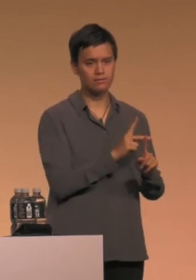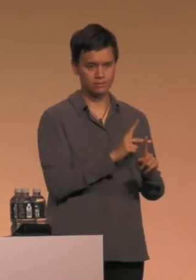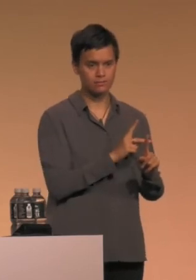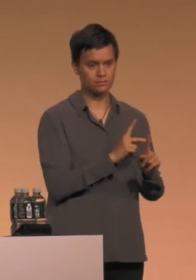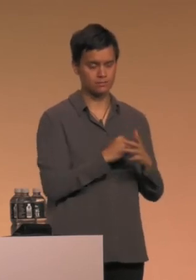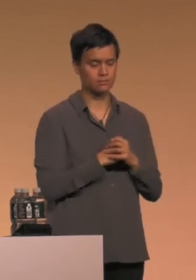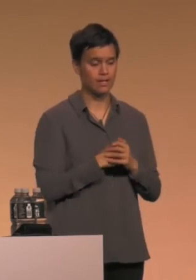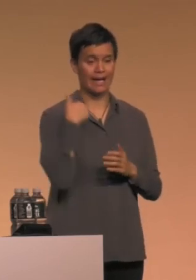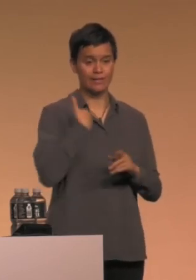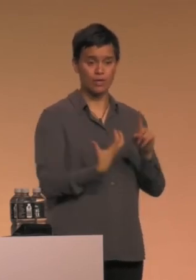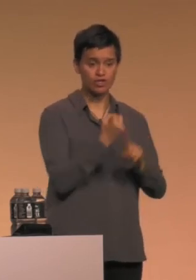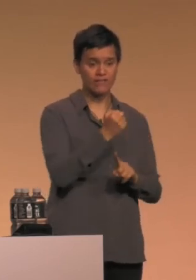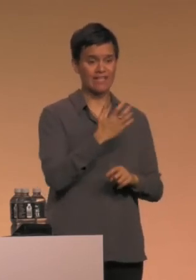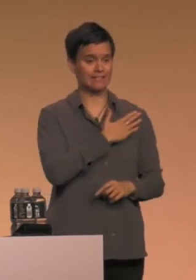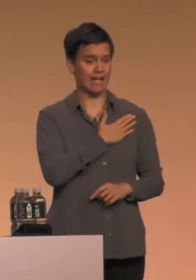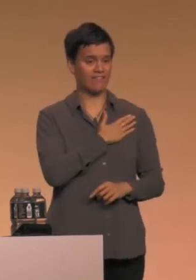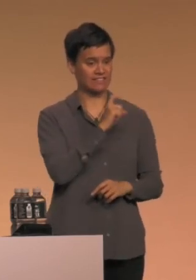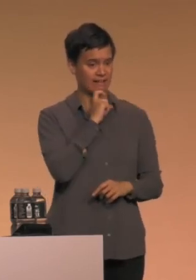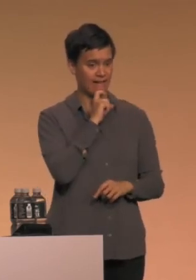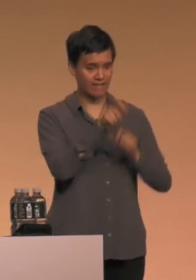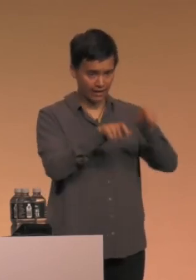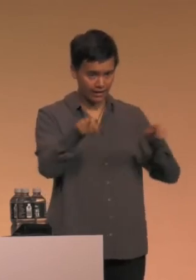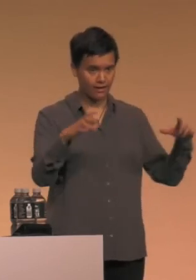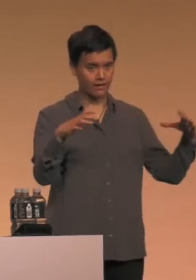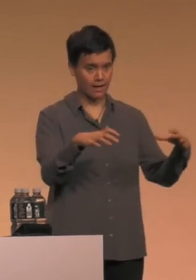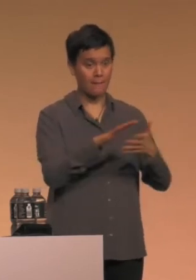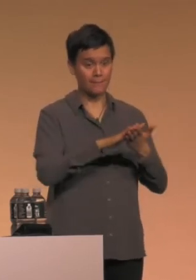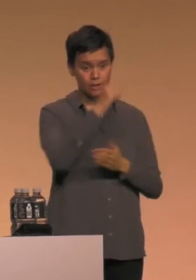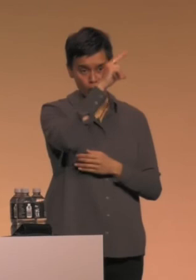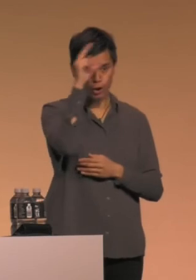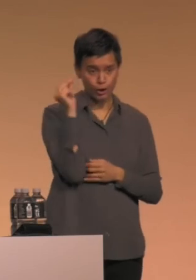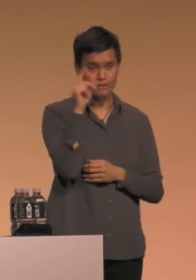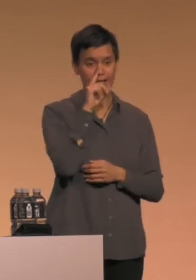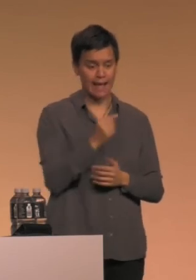We need to achieve safe staffing, which enables nurses to have time and energy to invest